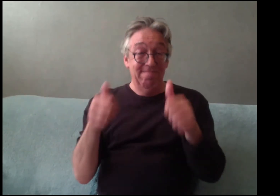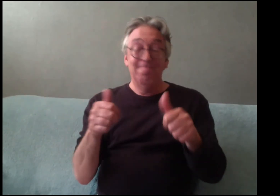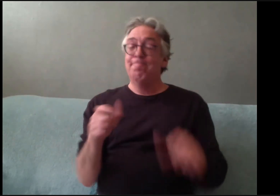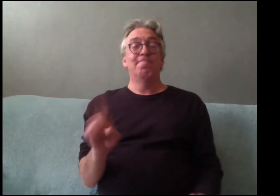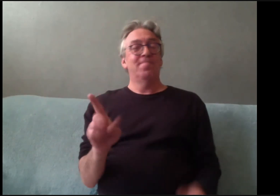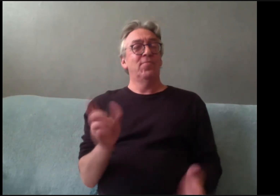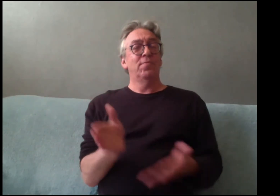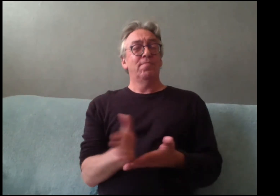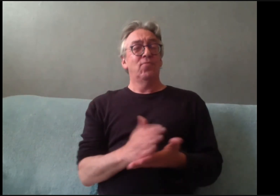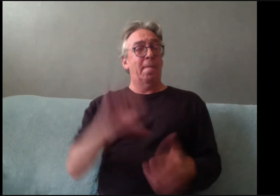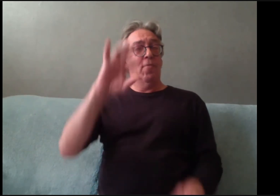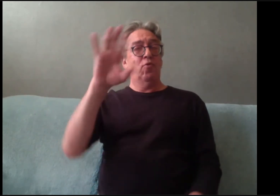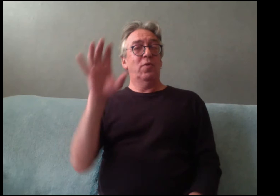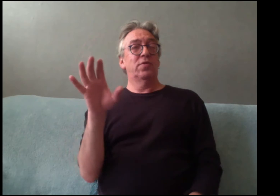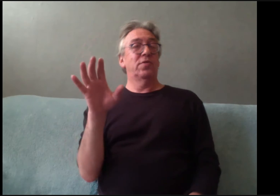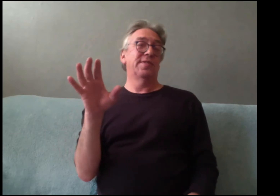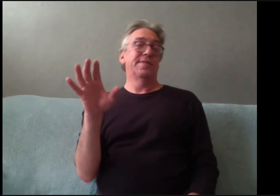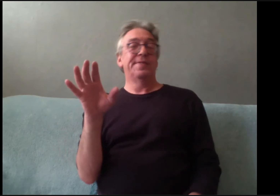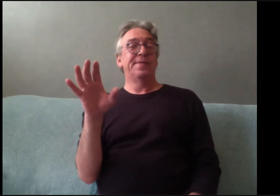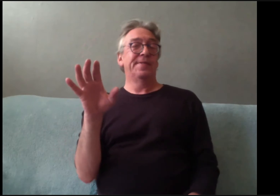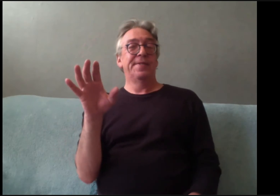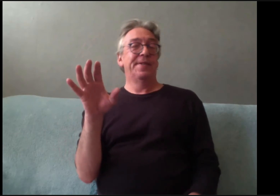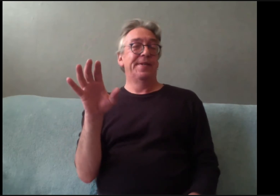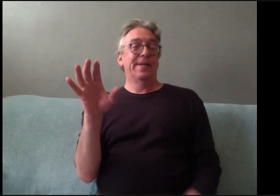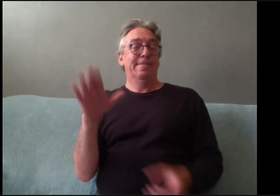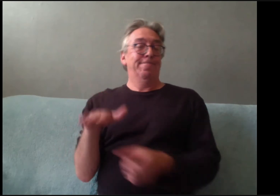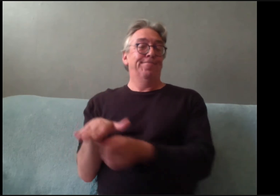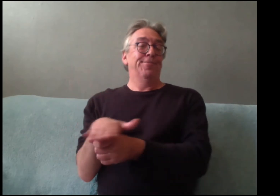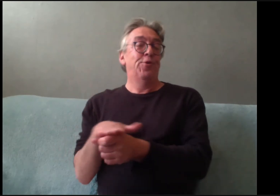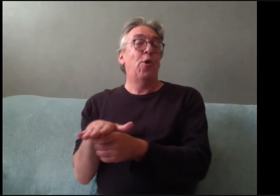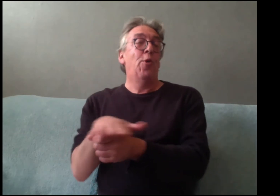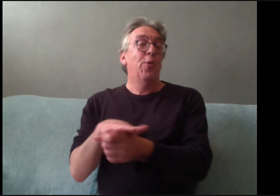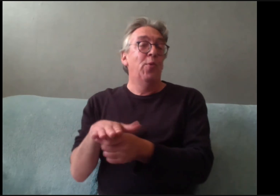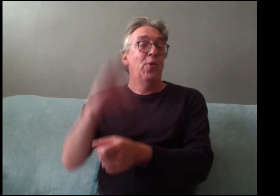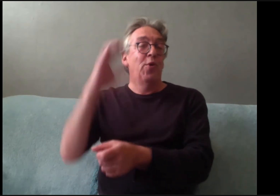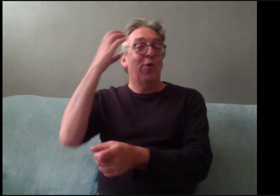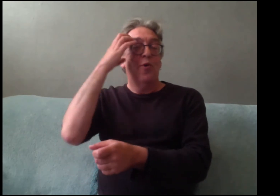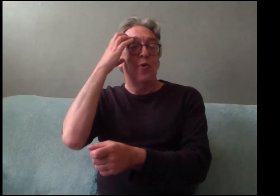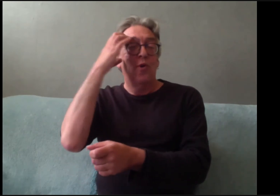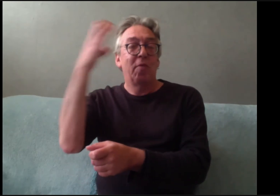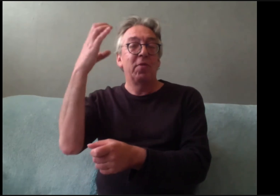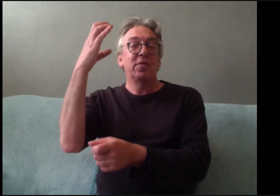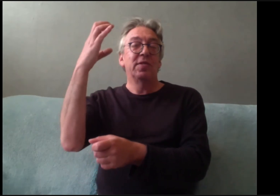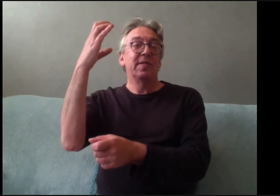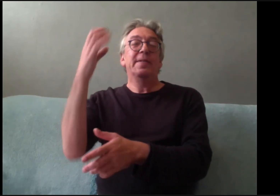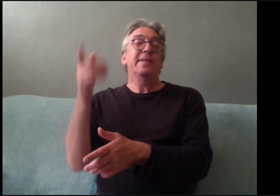to bring their claims to local leaders when failures are identified by DPOs.